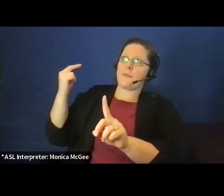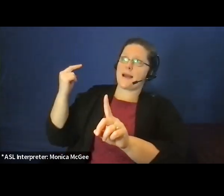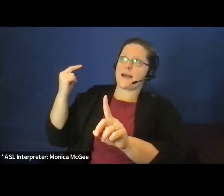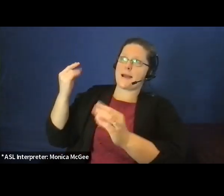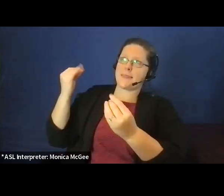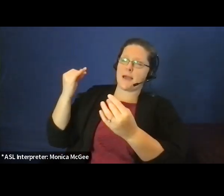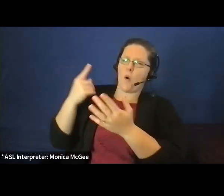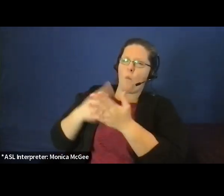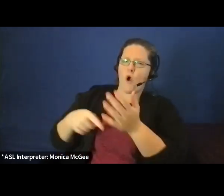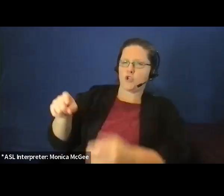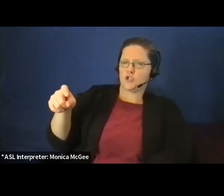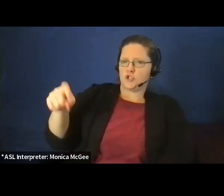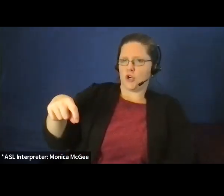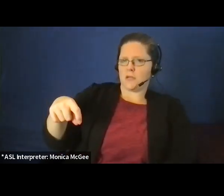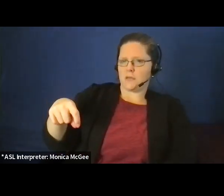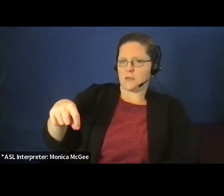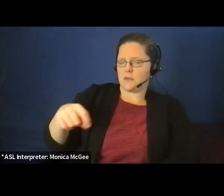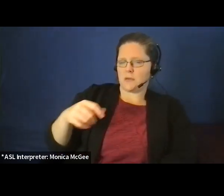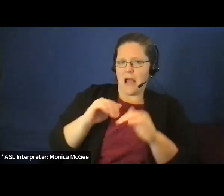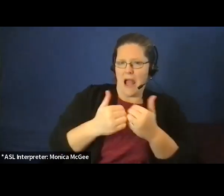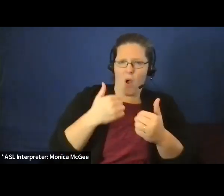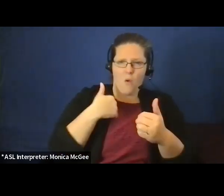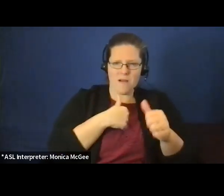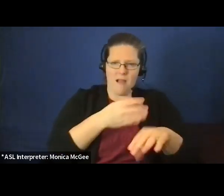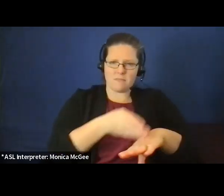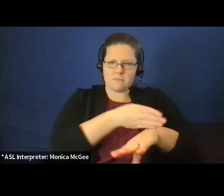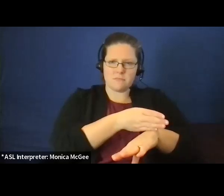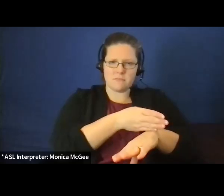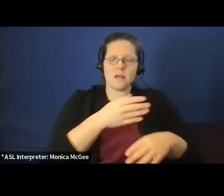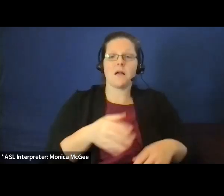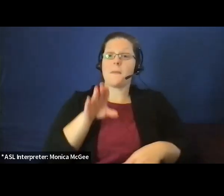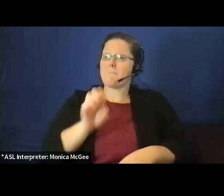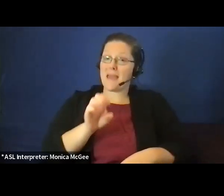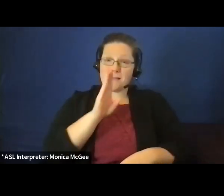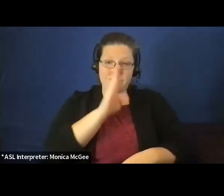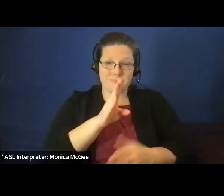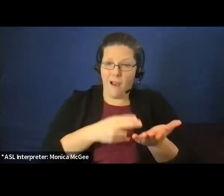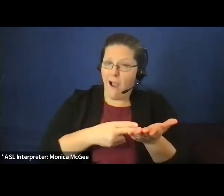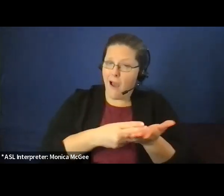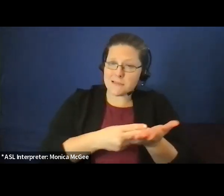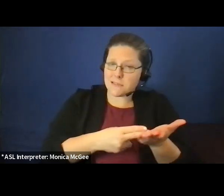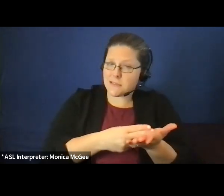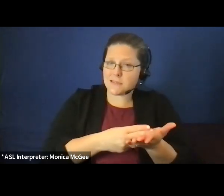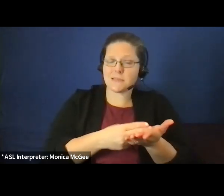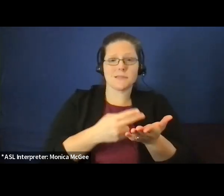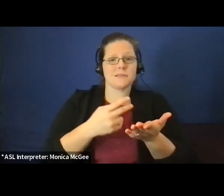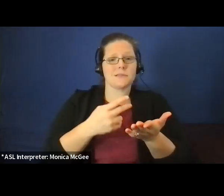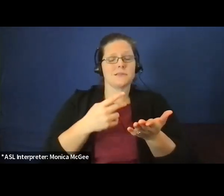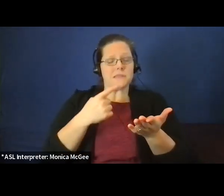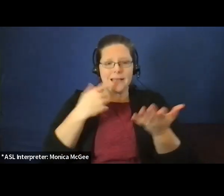that we did in preparedness and -- throughout the storm. Then we said,